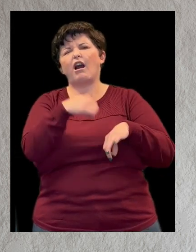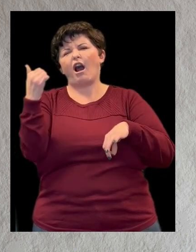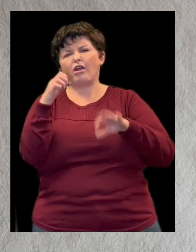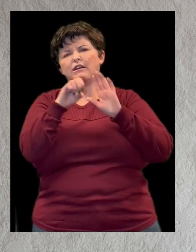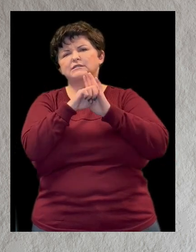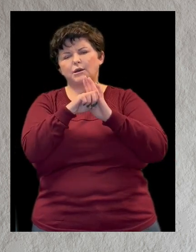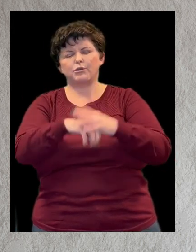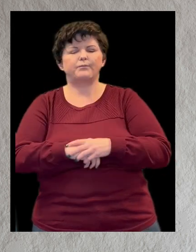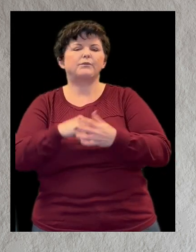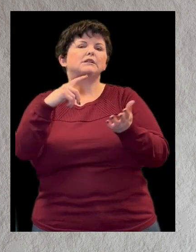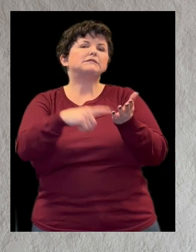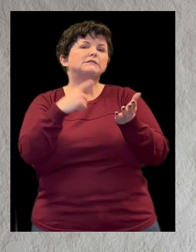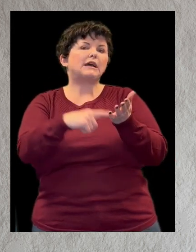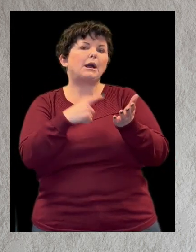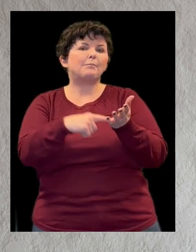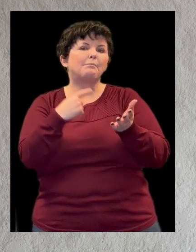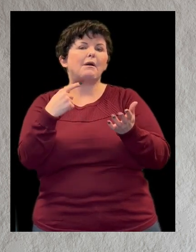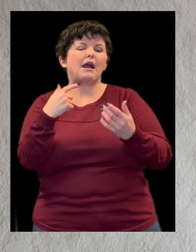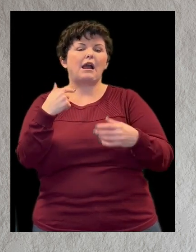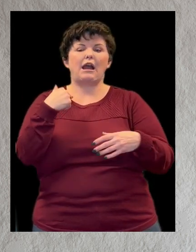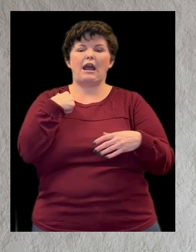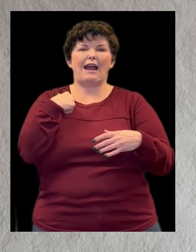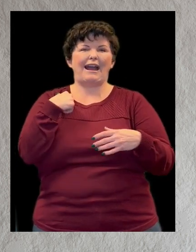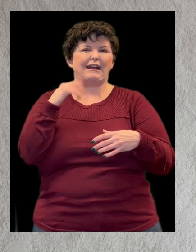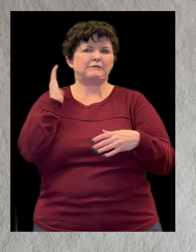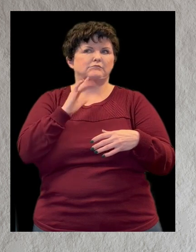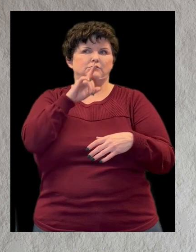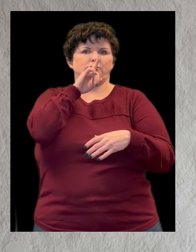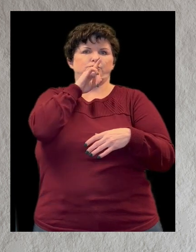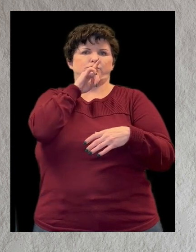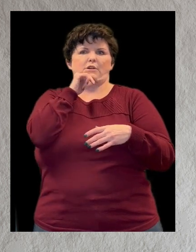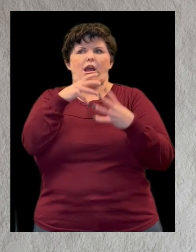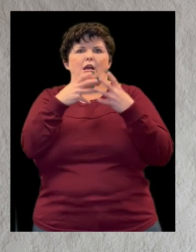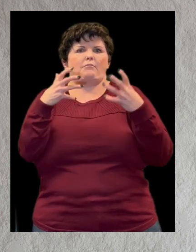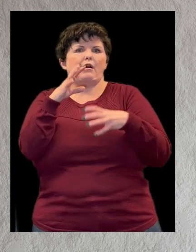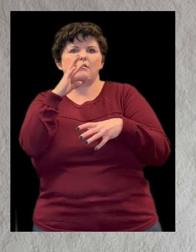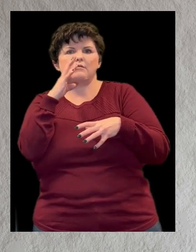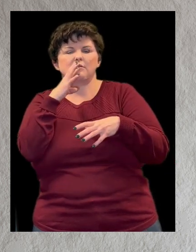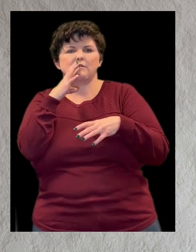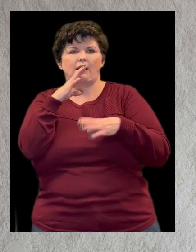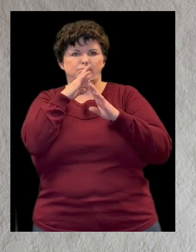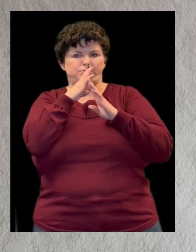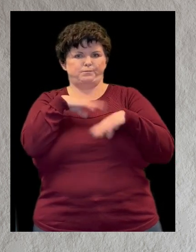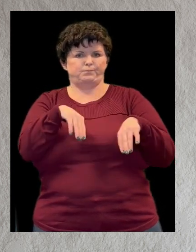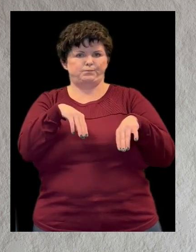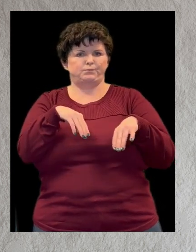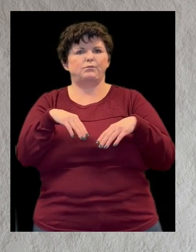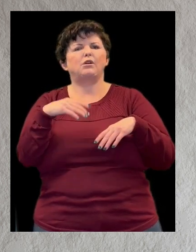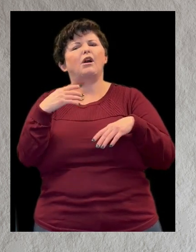where I used to not speak very much. So I would simply explain something in the lines of,